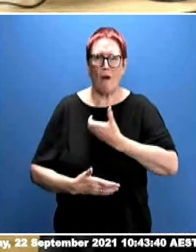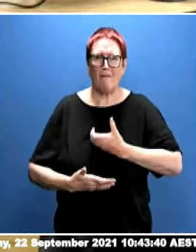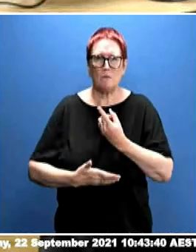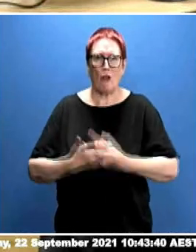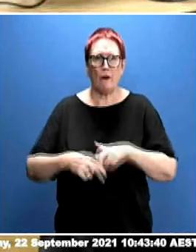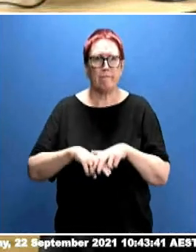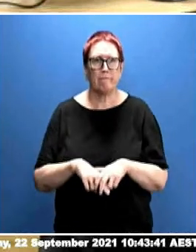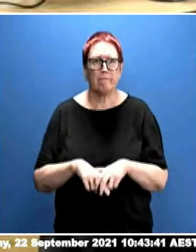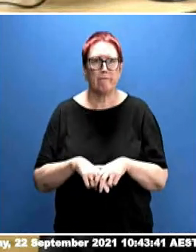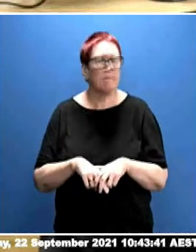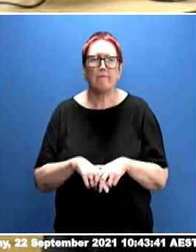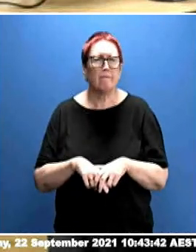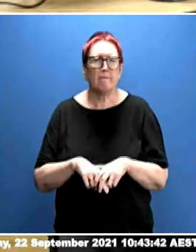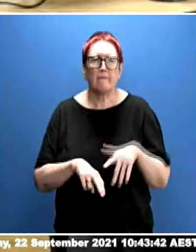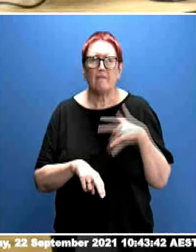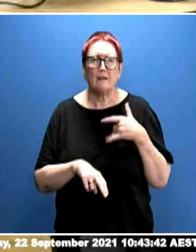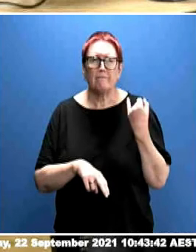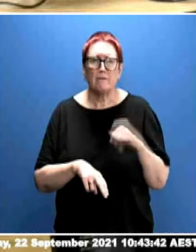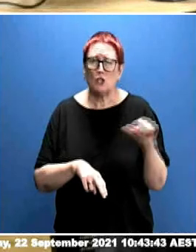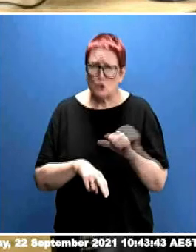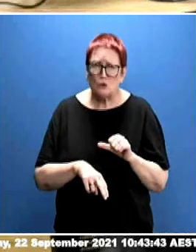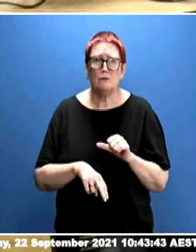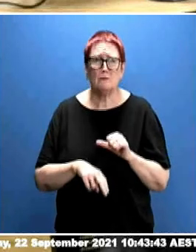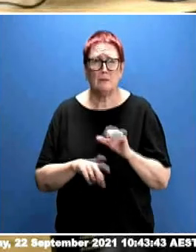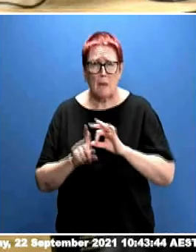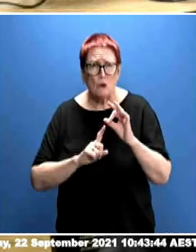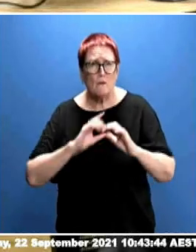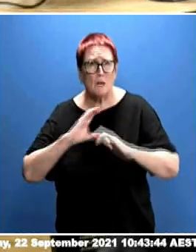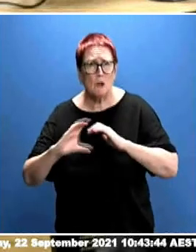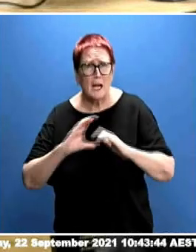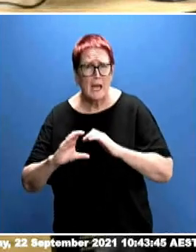I feel like that she could do more communication with more speech therapy